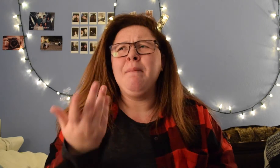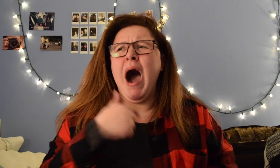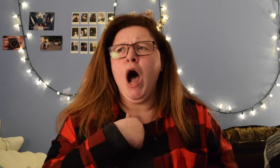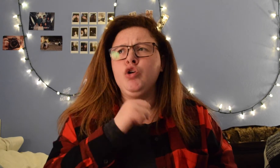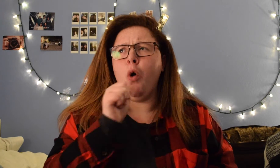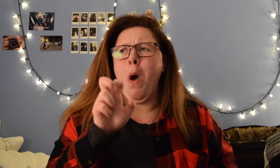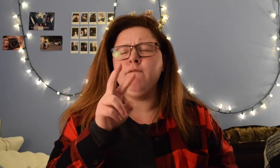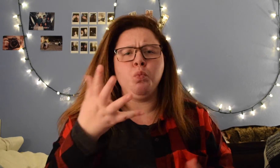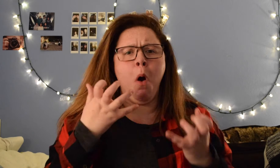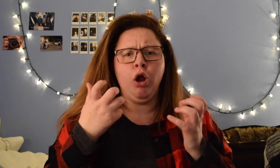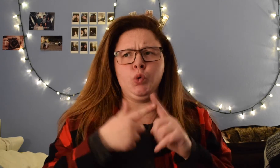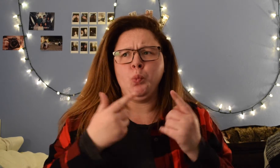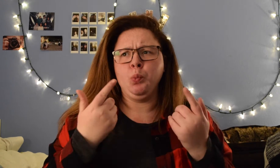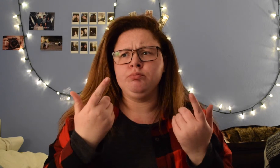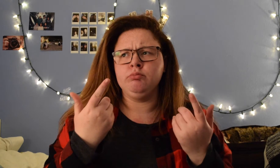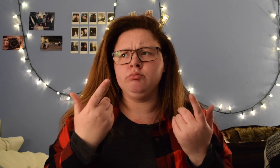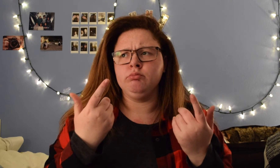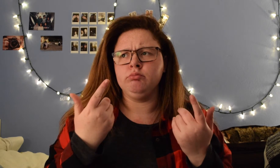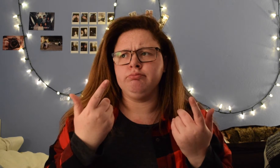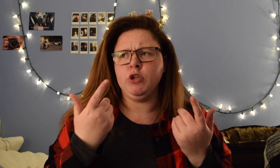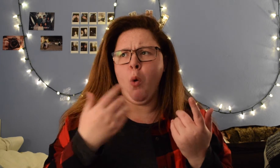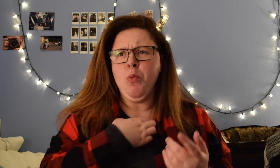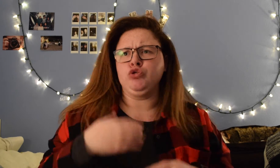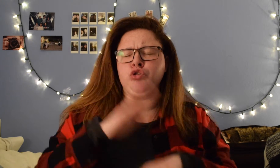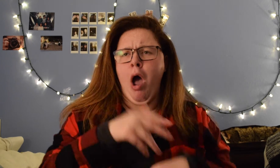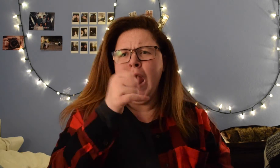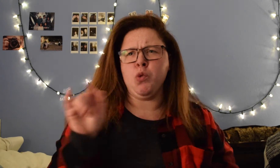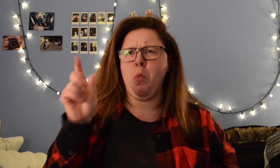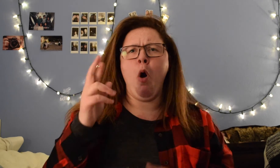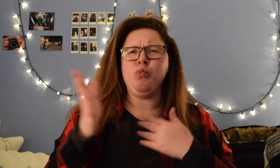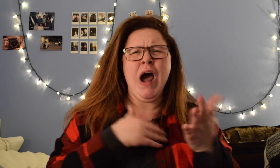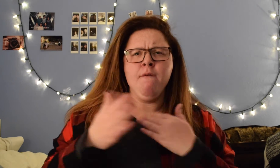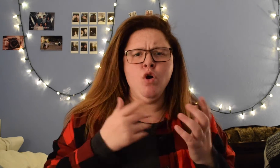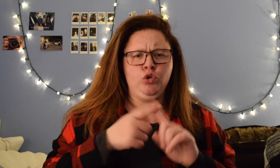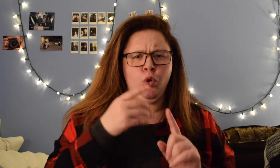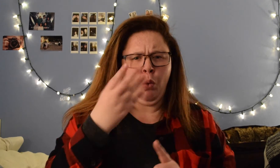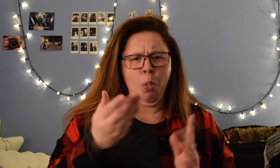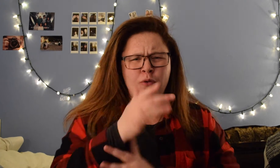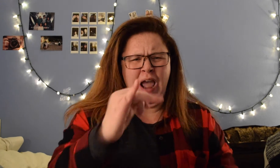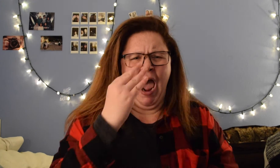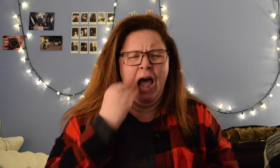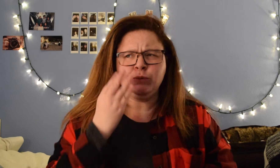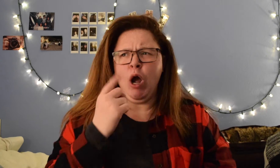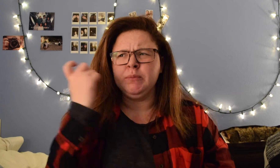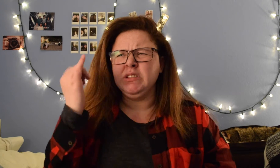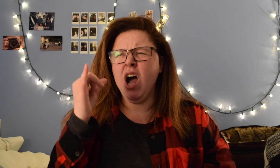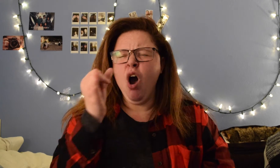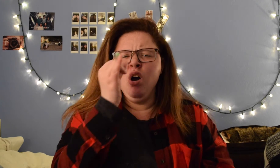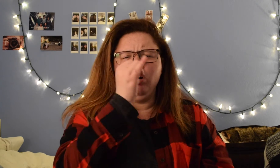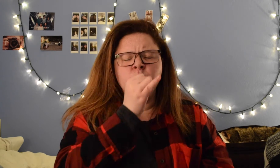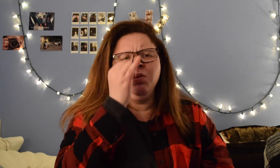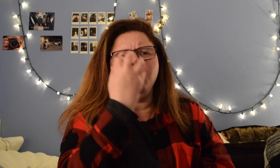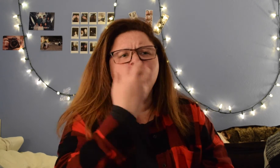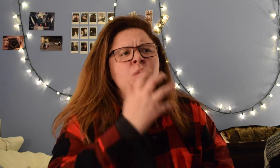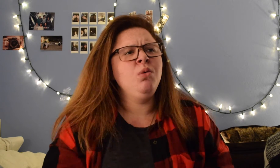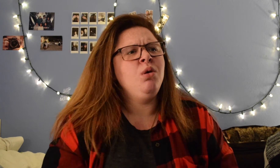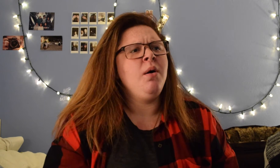I don't ever want to wish this on anybody to go through this experience because it was just....wow